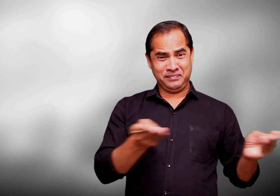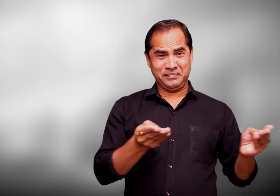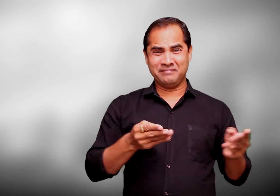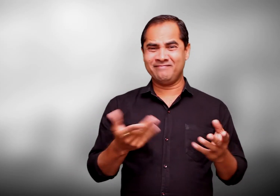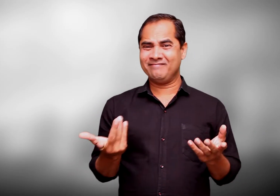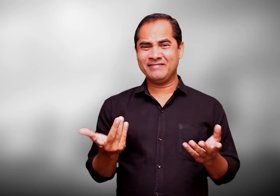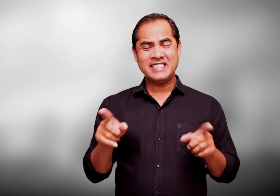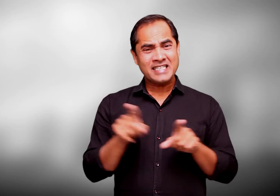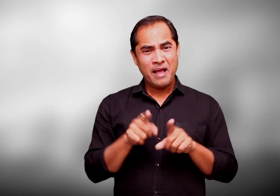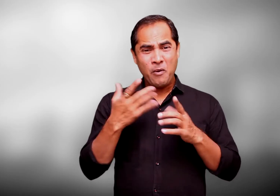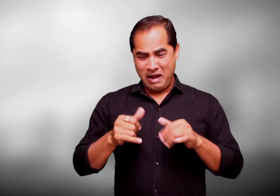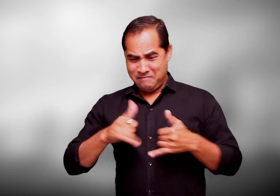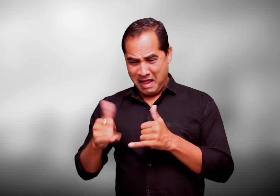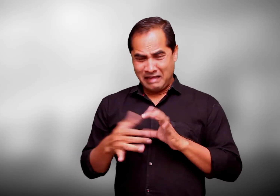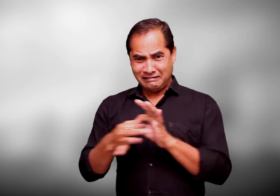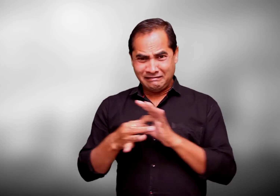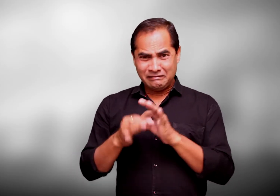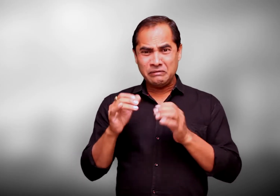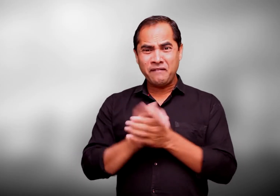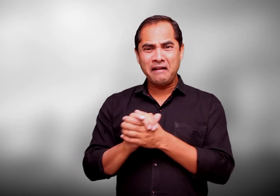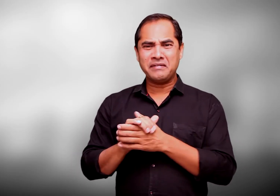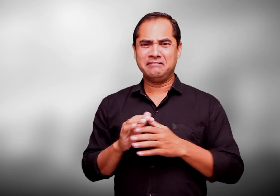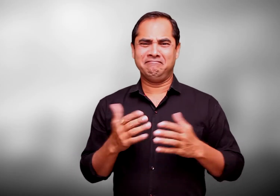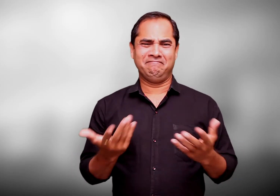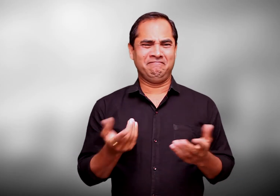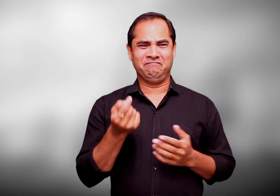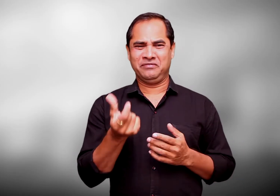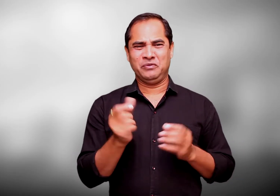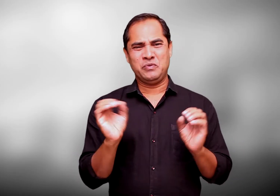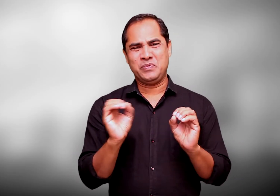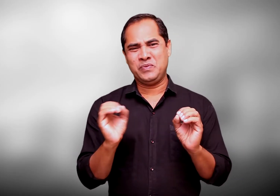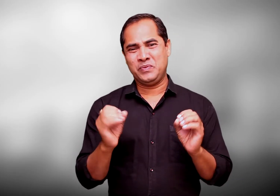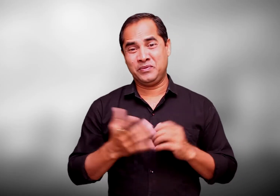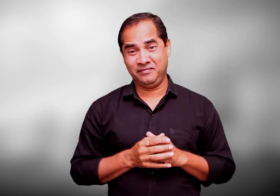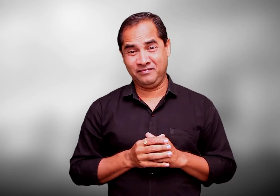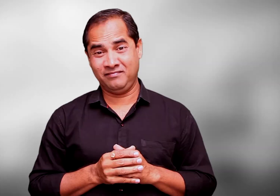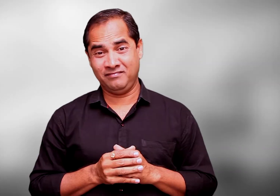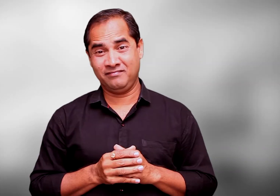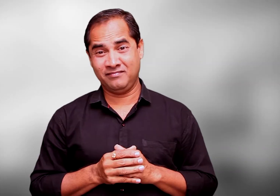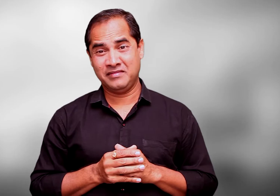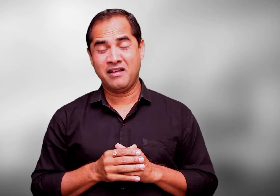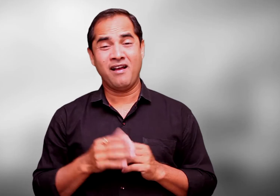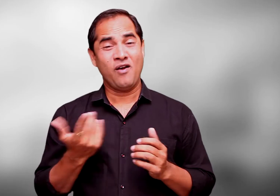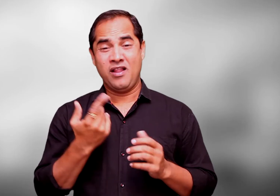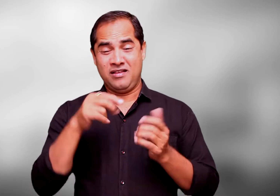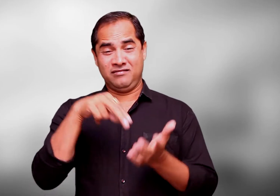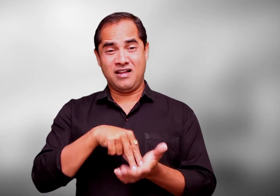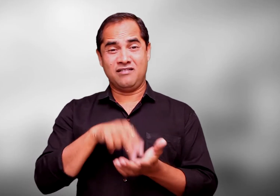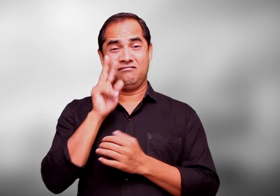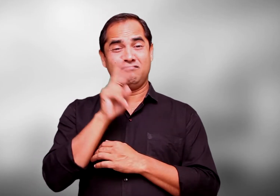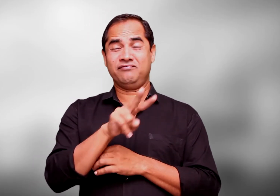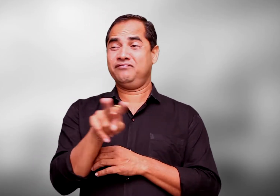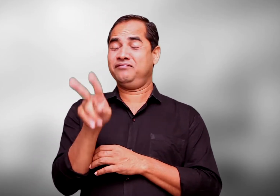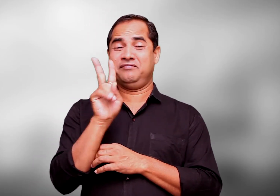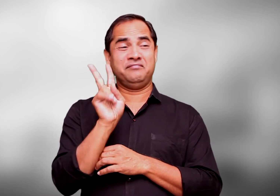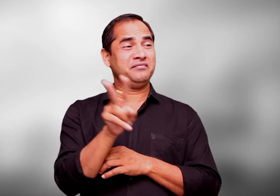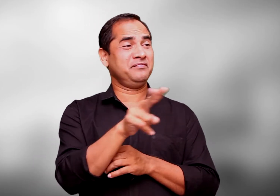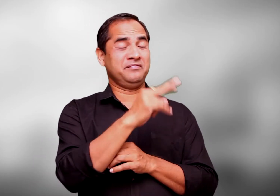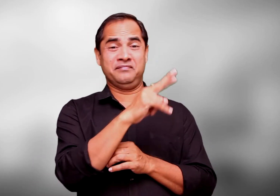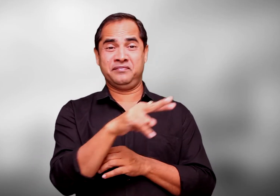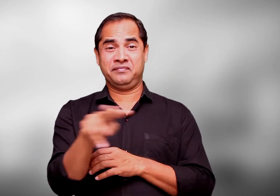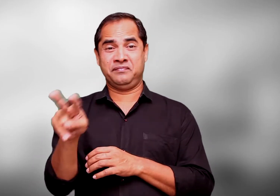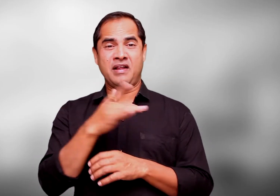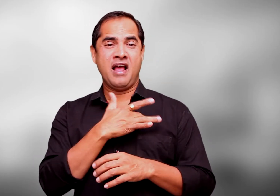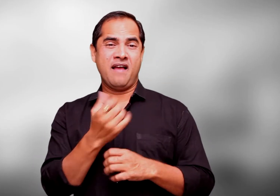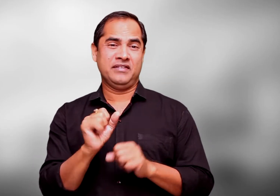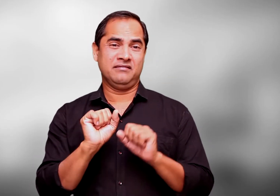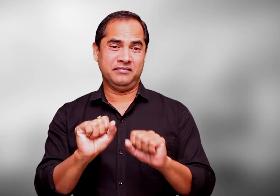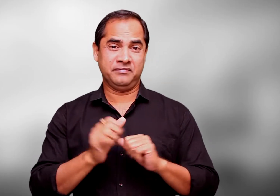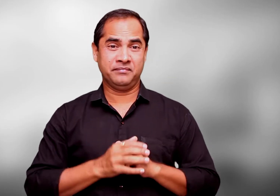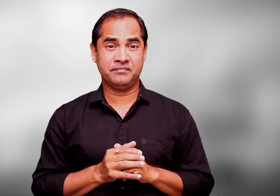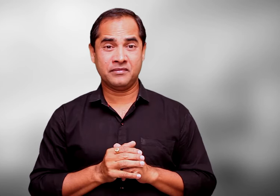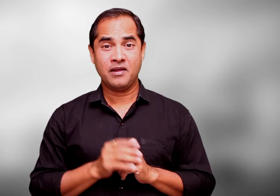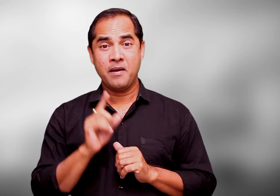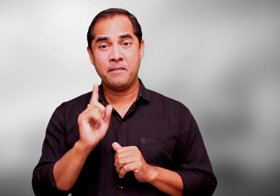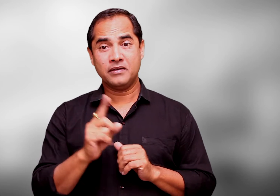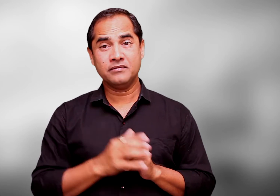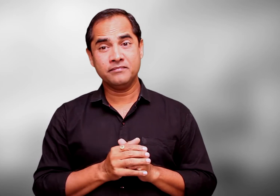playmates of her own age on her street and this was about all she had to do.